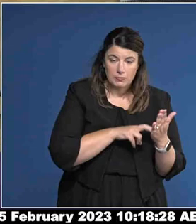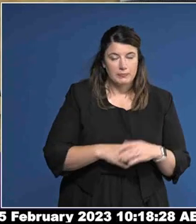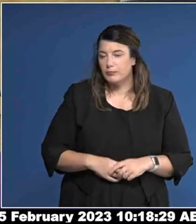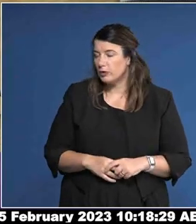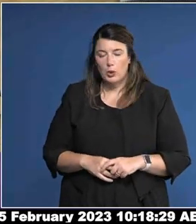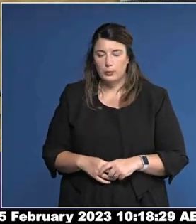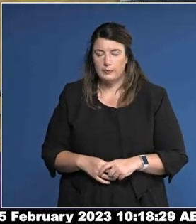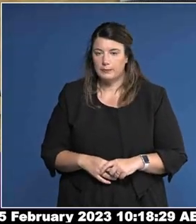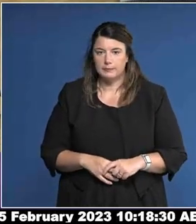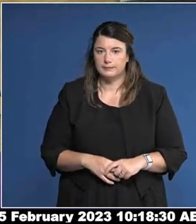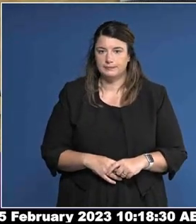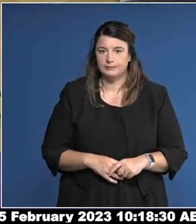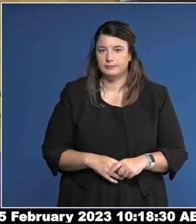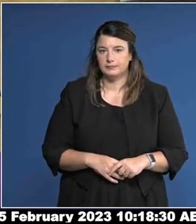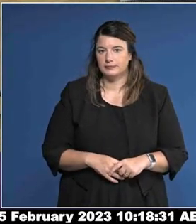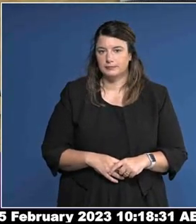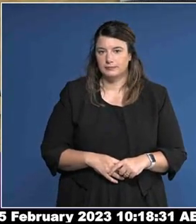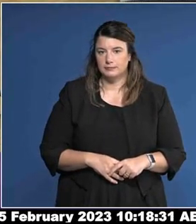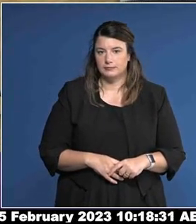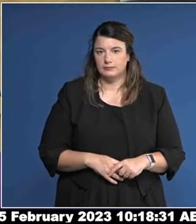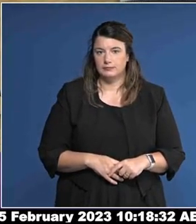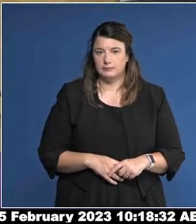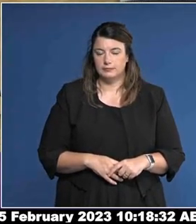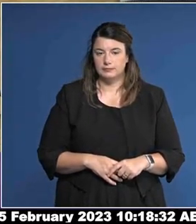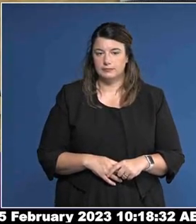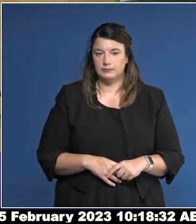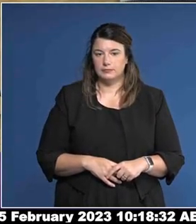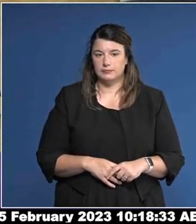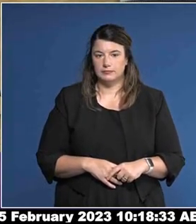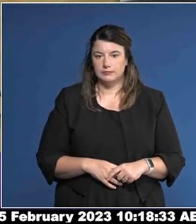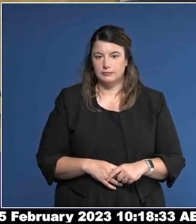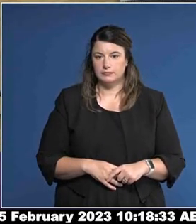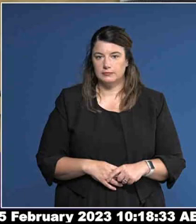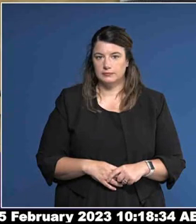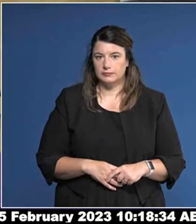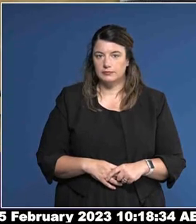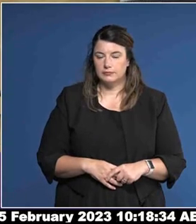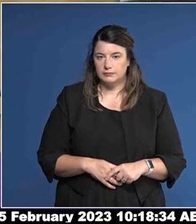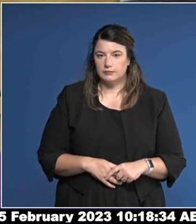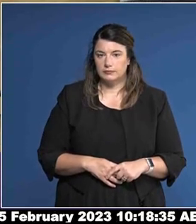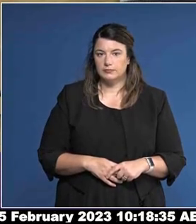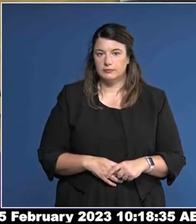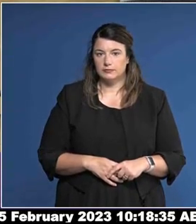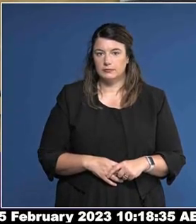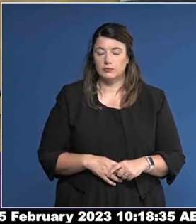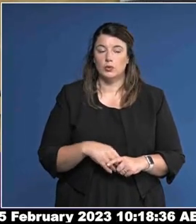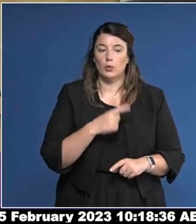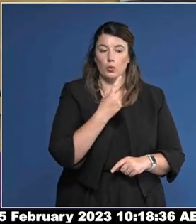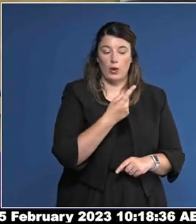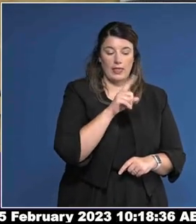Right. And when - so when we are looking at that total number of workers of 1,771, that